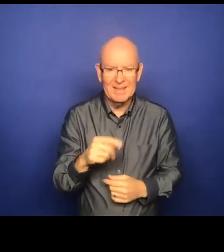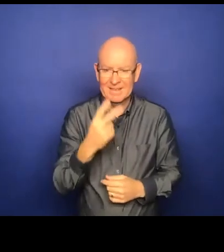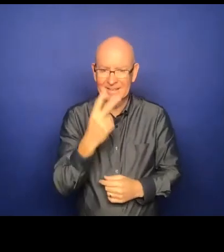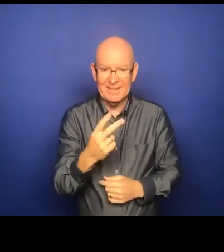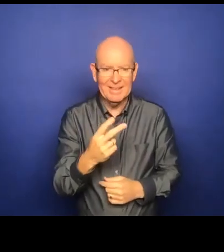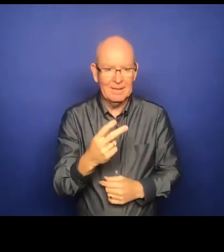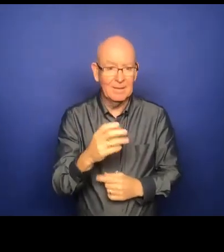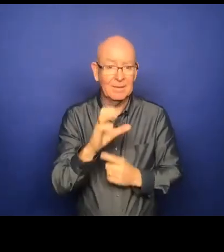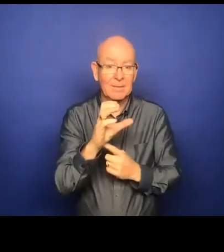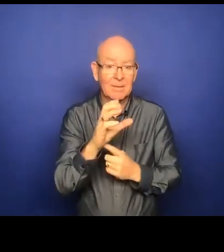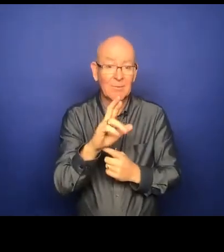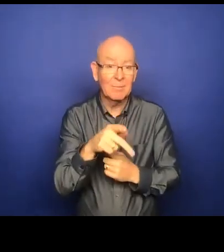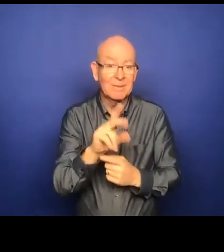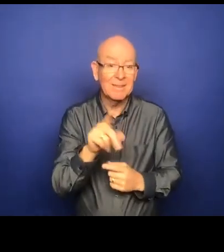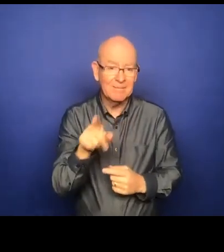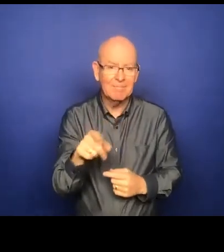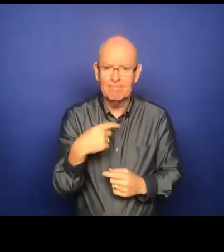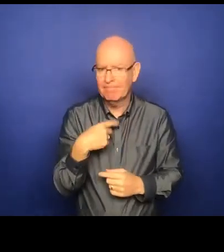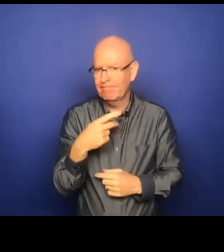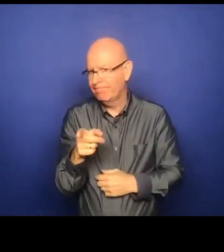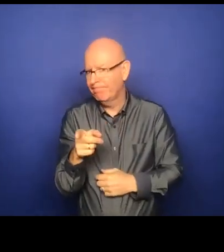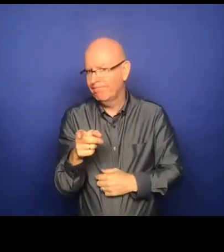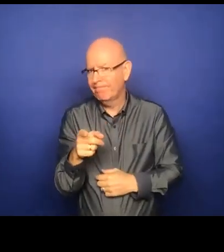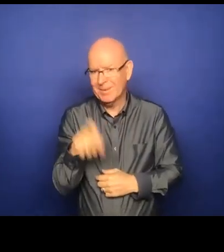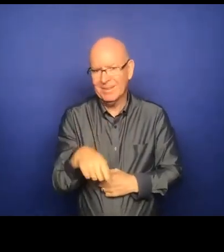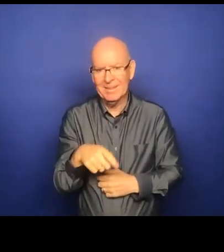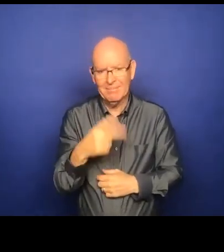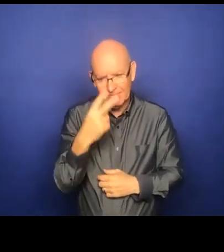the CRPD that we make the use of data an